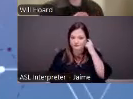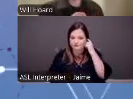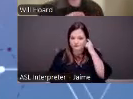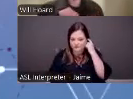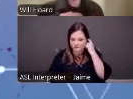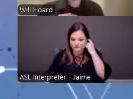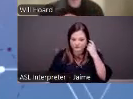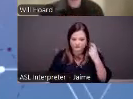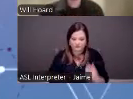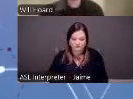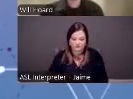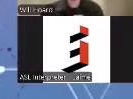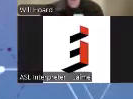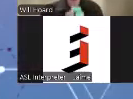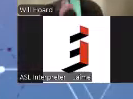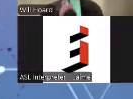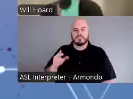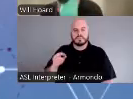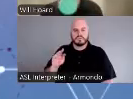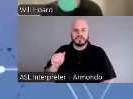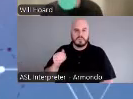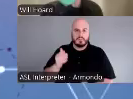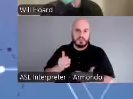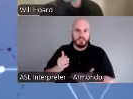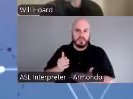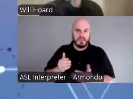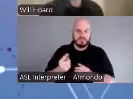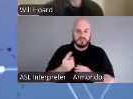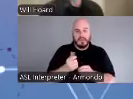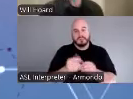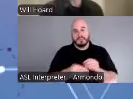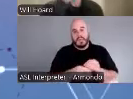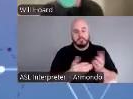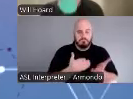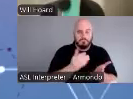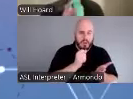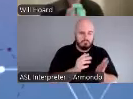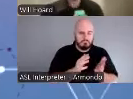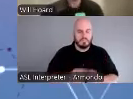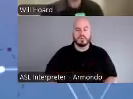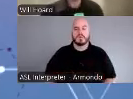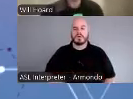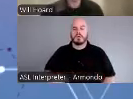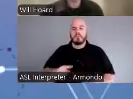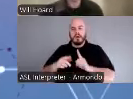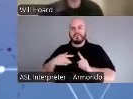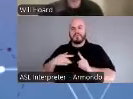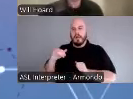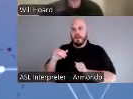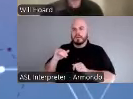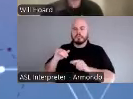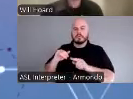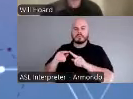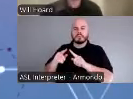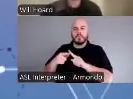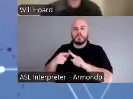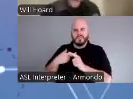And Christina may or may not have something else to add to it, but I feel like when we were teaching our Living Well